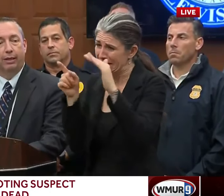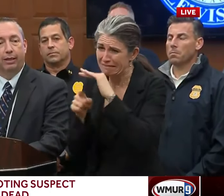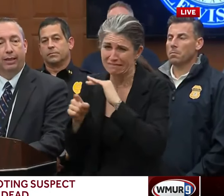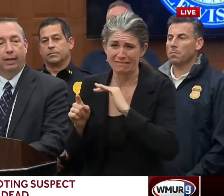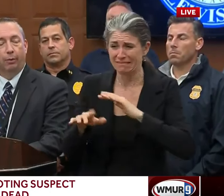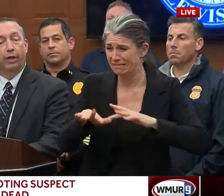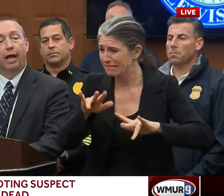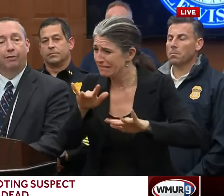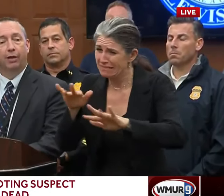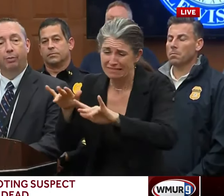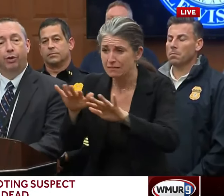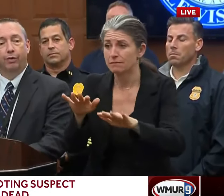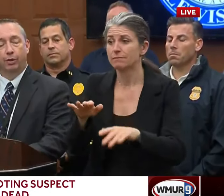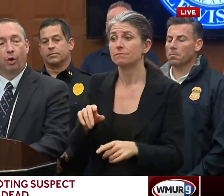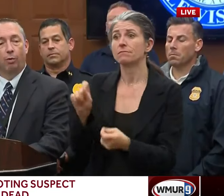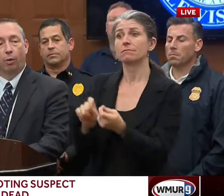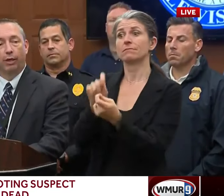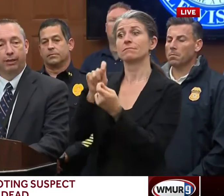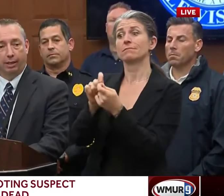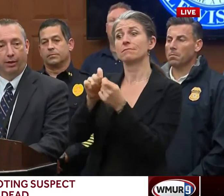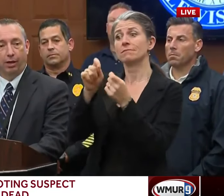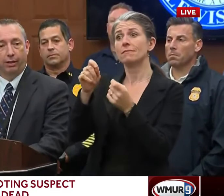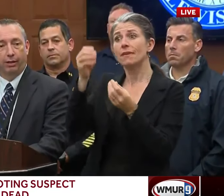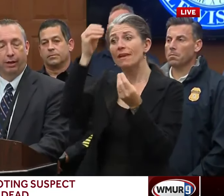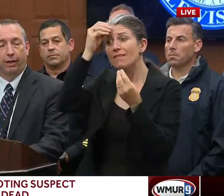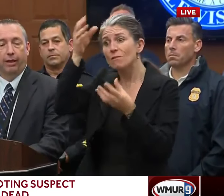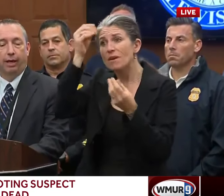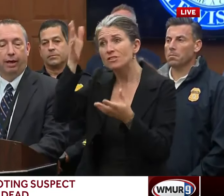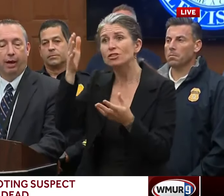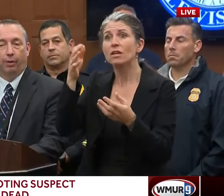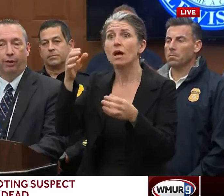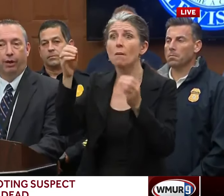AND WE WILL HAVE MORE INFORMATION ABOUT EXACTLY HOW THIS WENT DOWN.